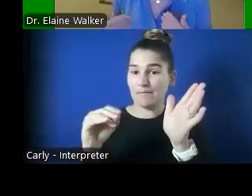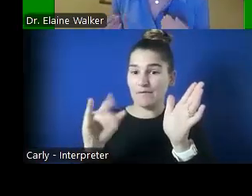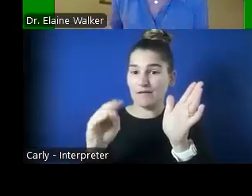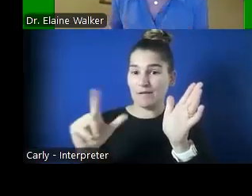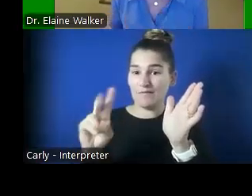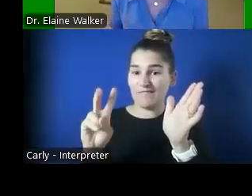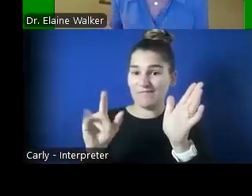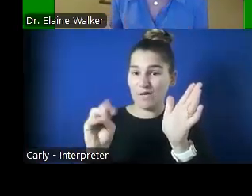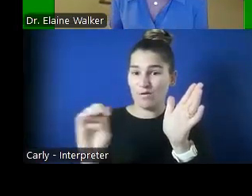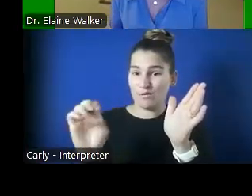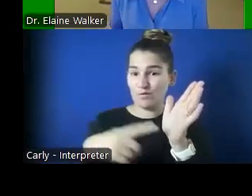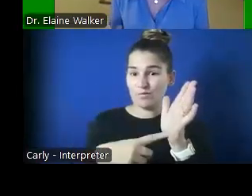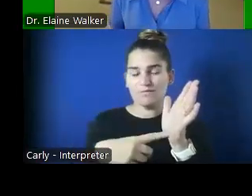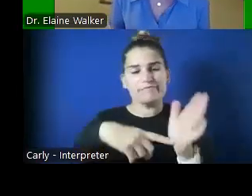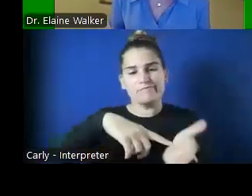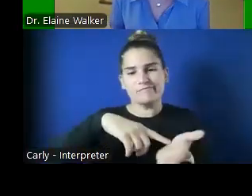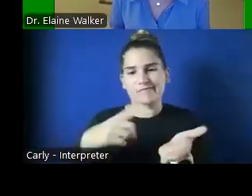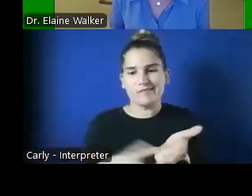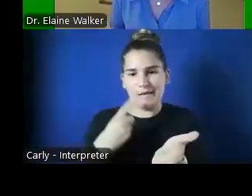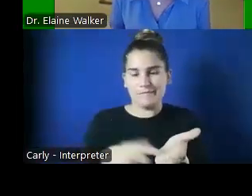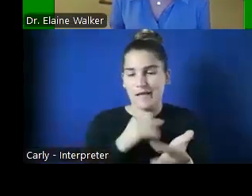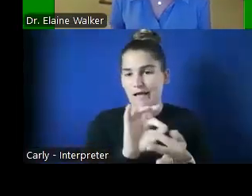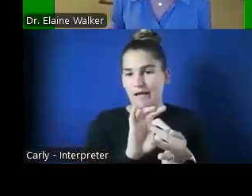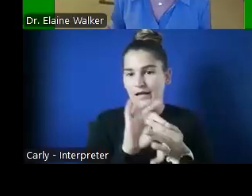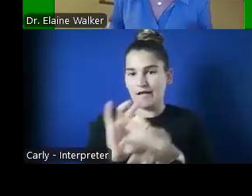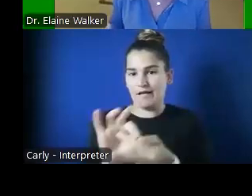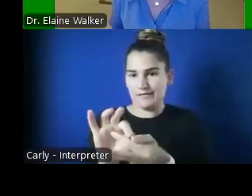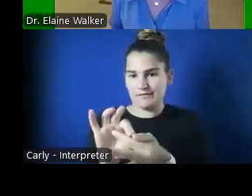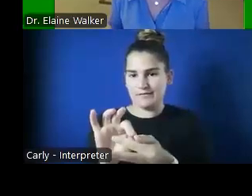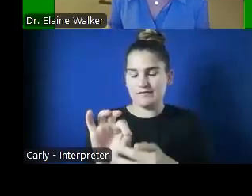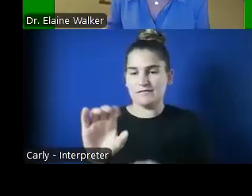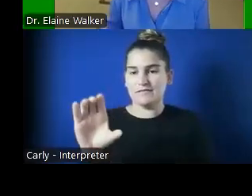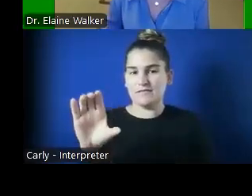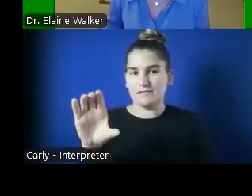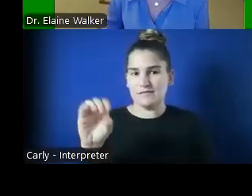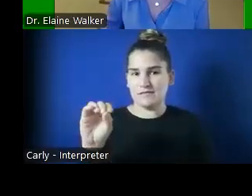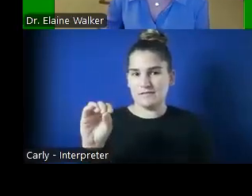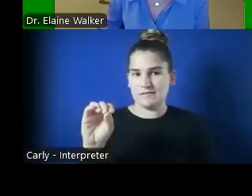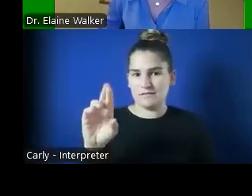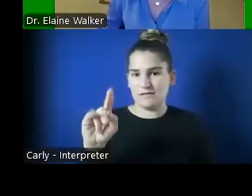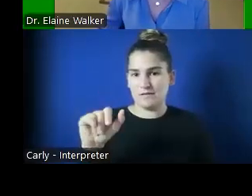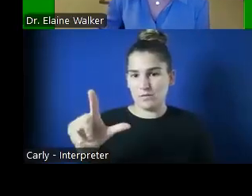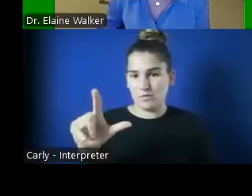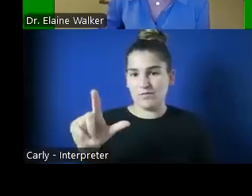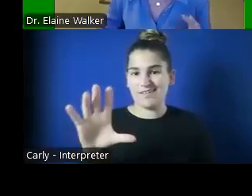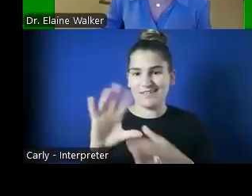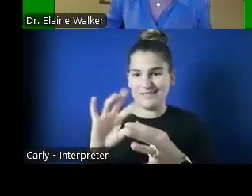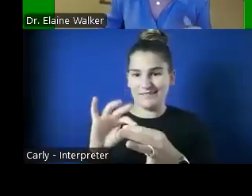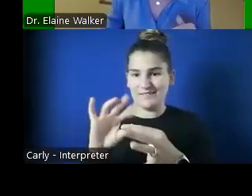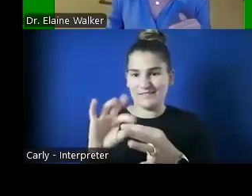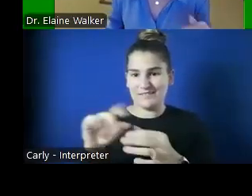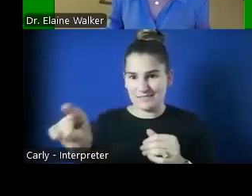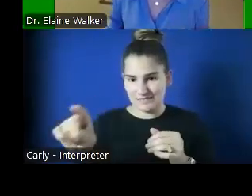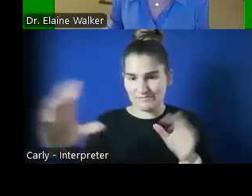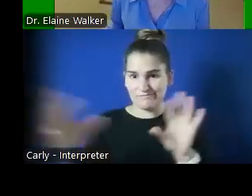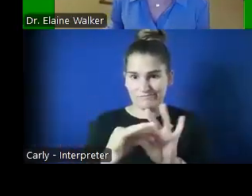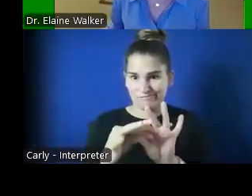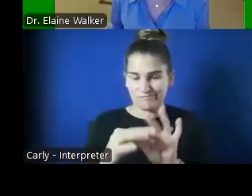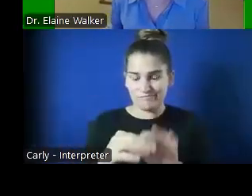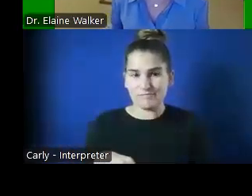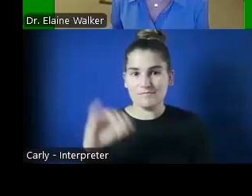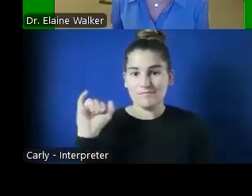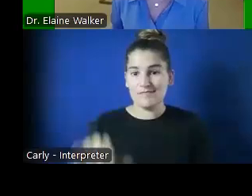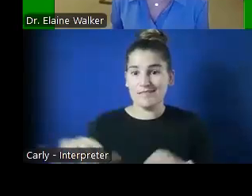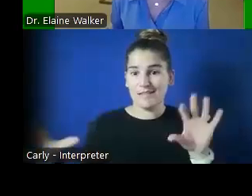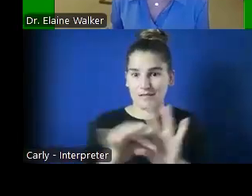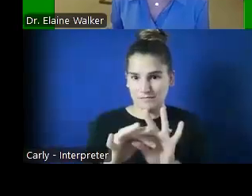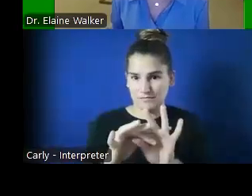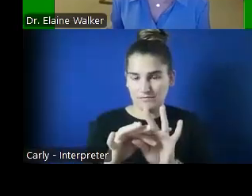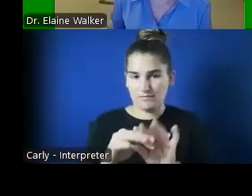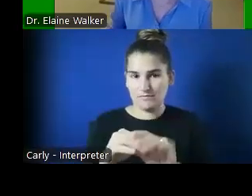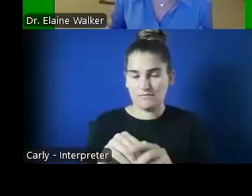was some times linked to caral connectivity and that that Association was influenced by